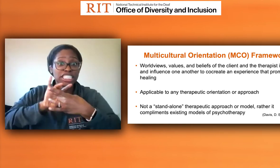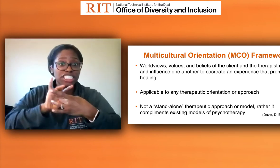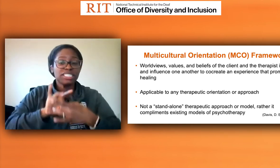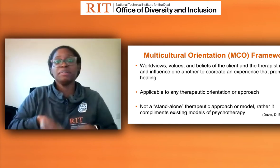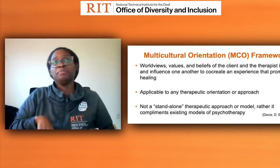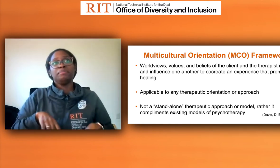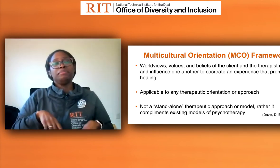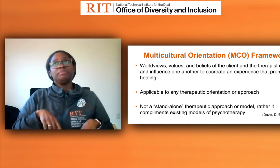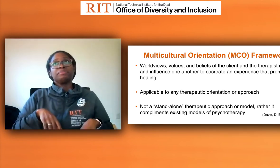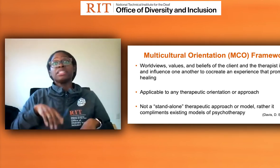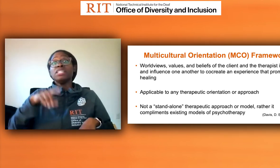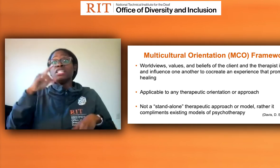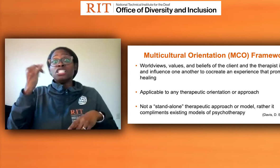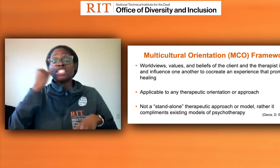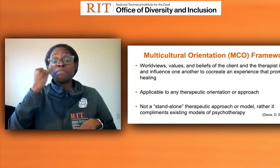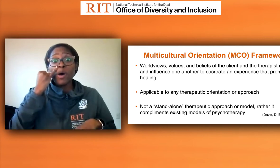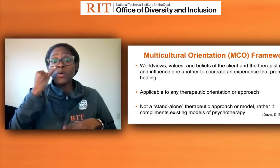in these new experiences, in these new relationships.